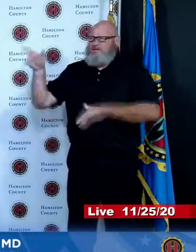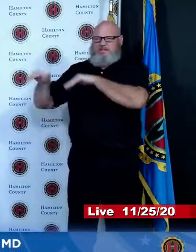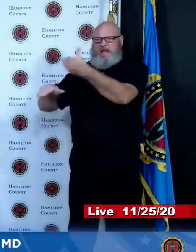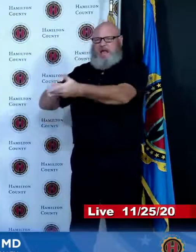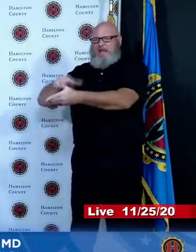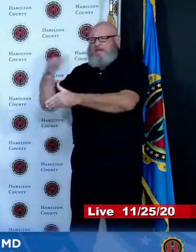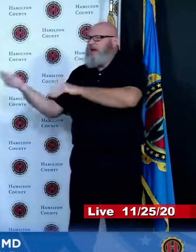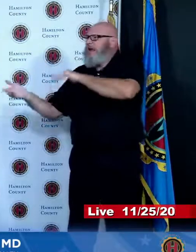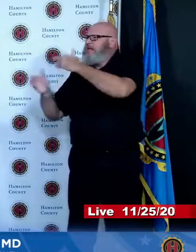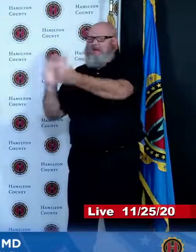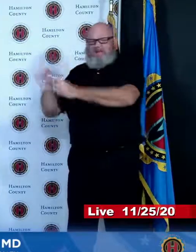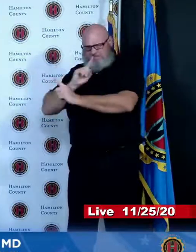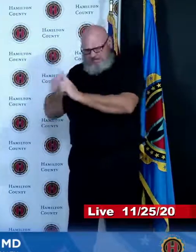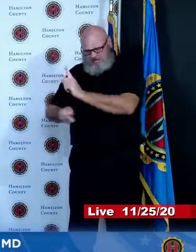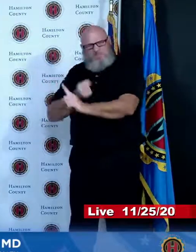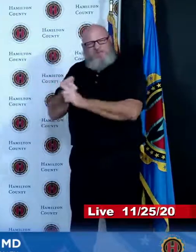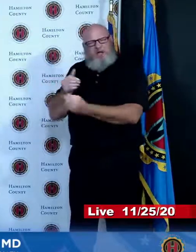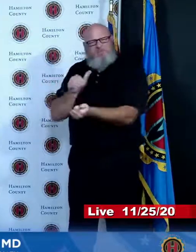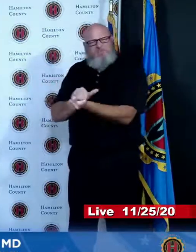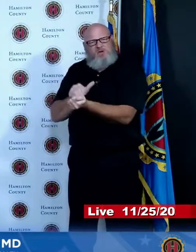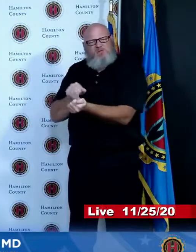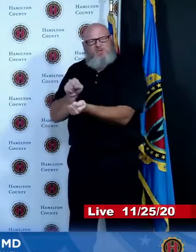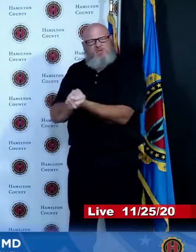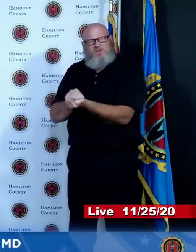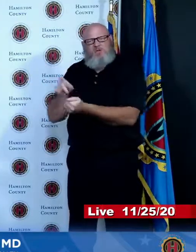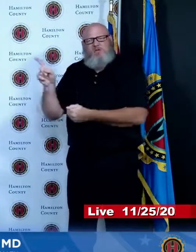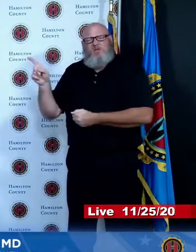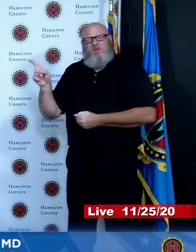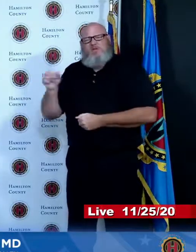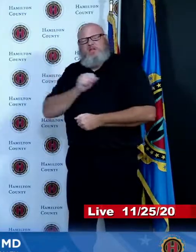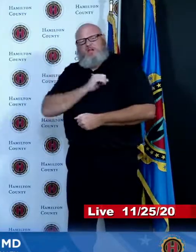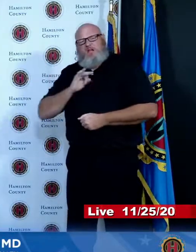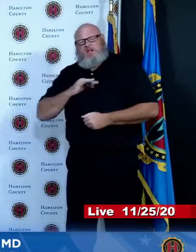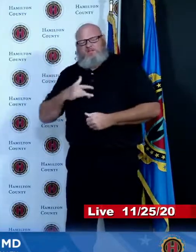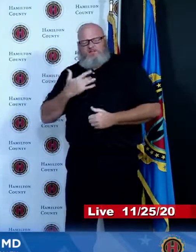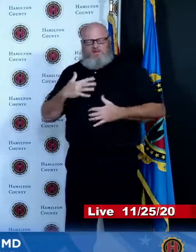related deaths I think what's been striking is in the past couple of weeks we're seeing some of